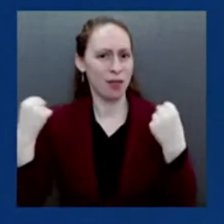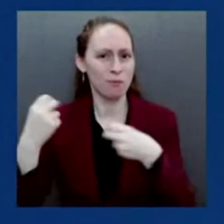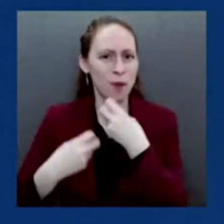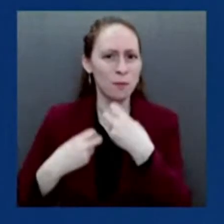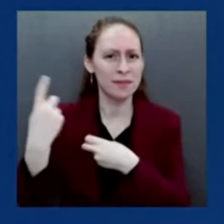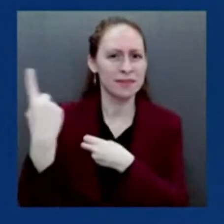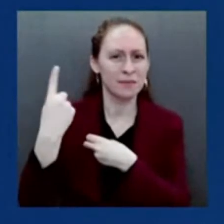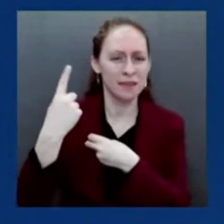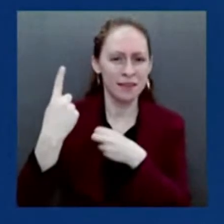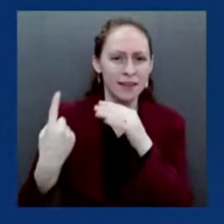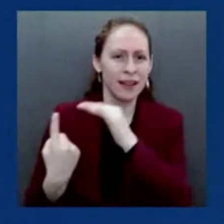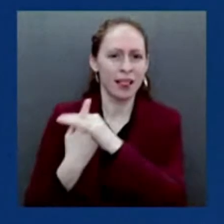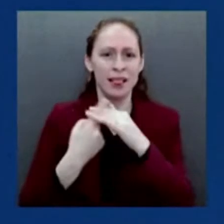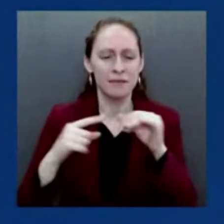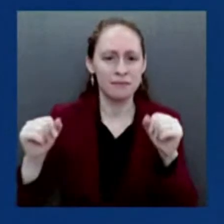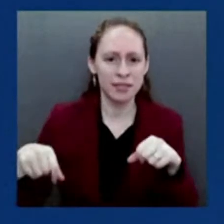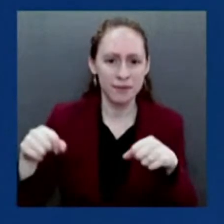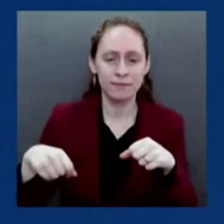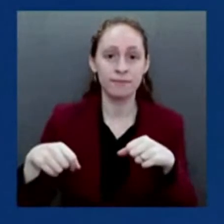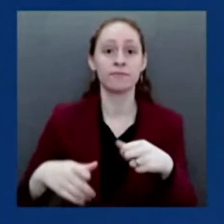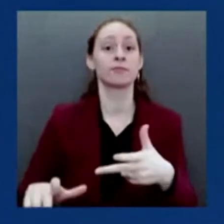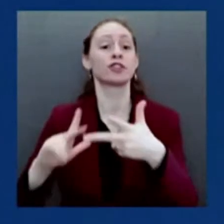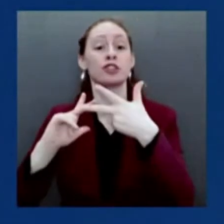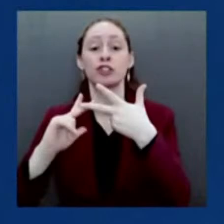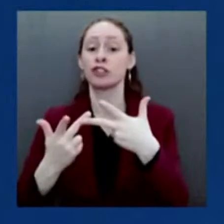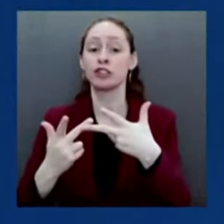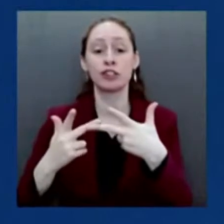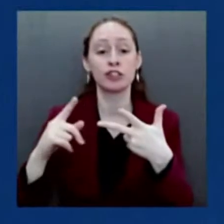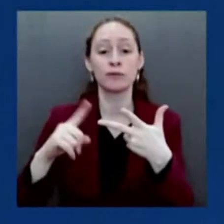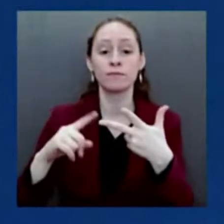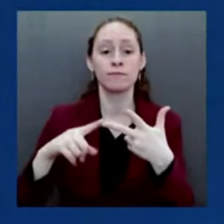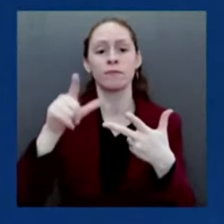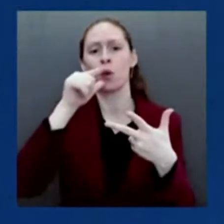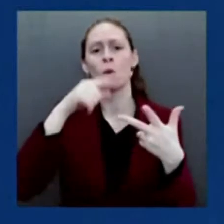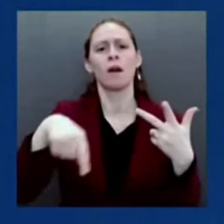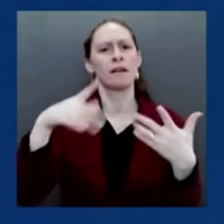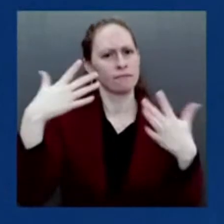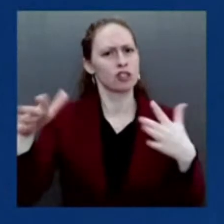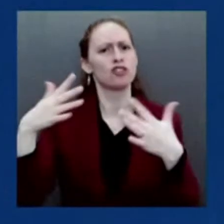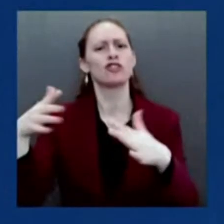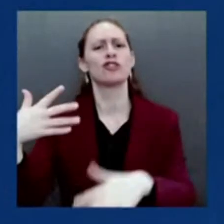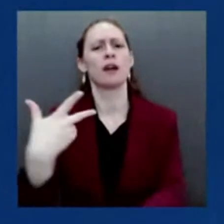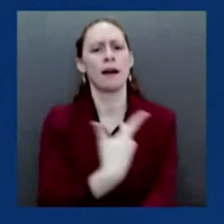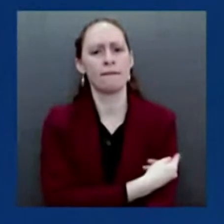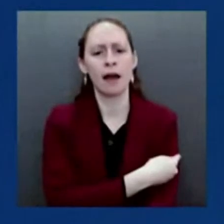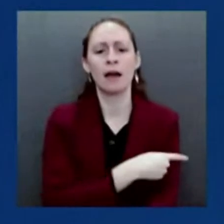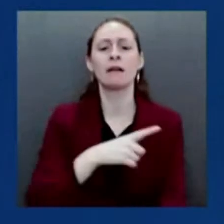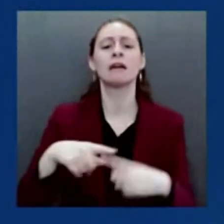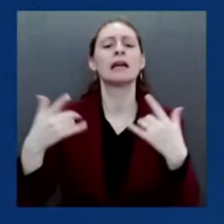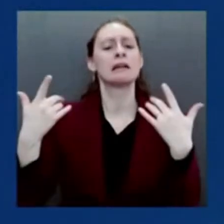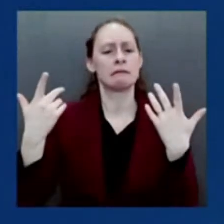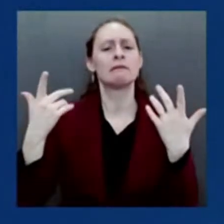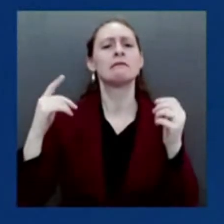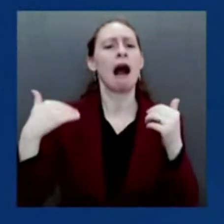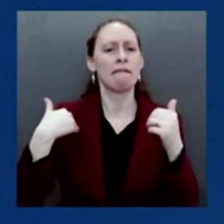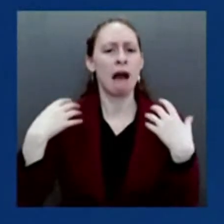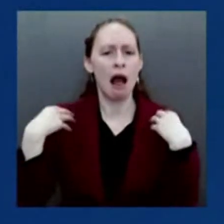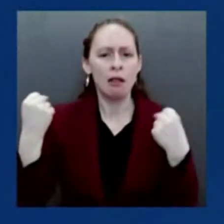WITH A NICKEL RISK. THEN, VACCINATED AT HIGH RISK,